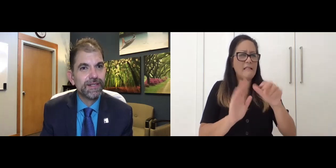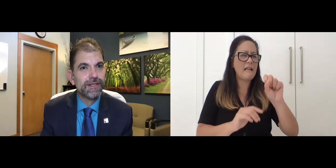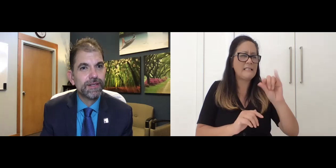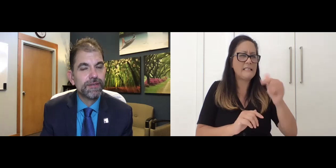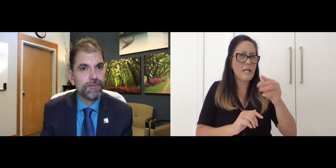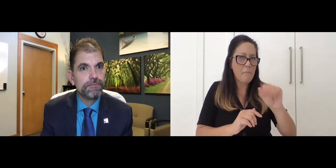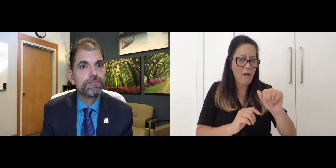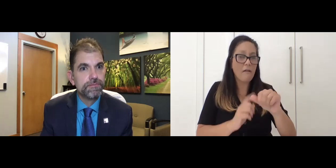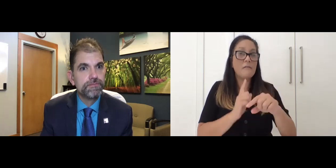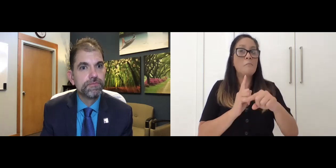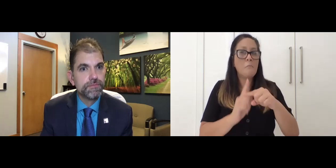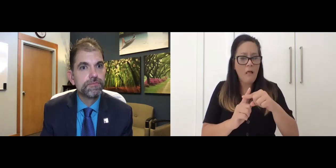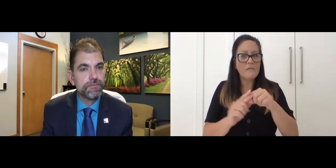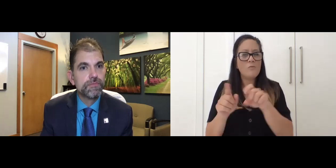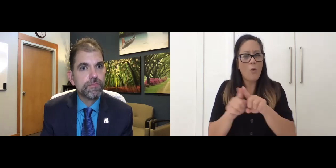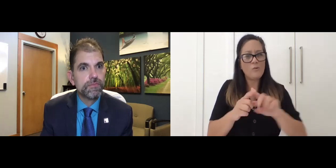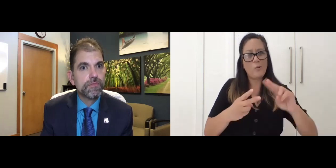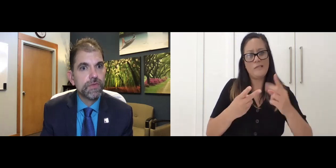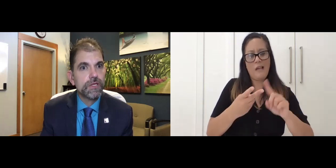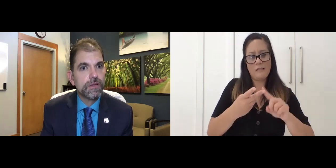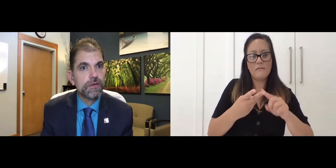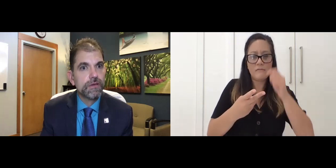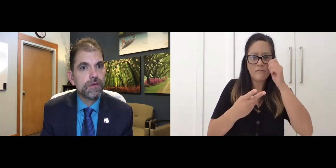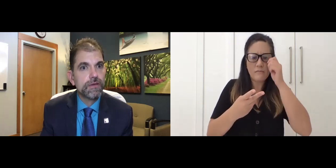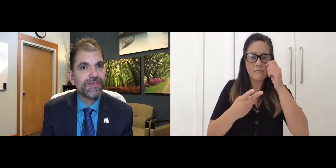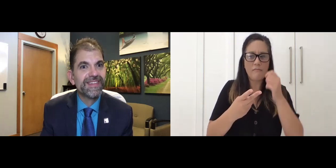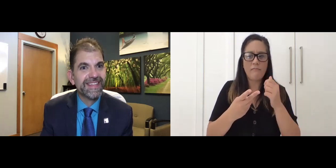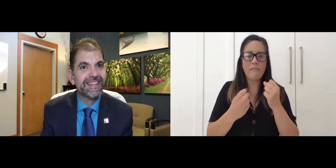do to reduce the stigma of seeking treatment? And then a second